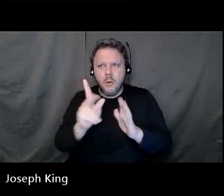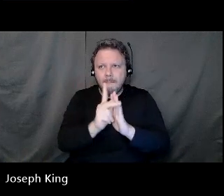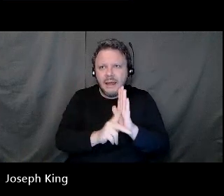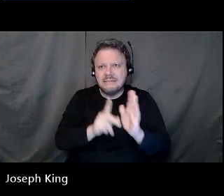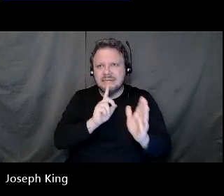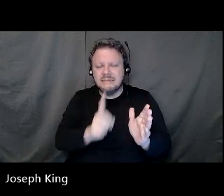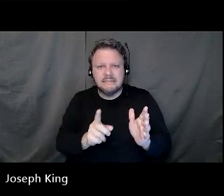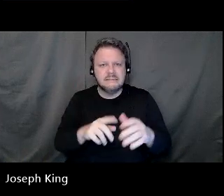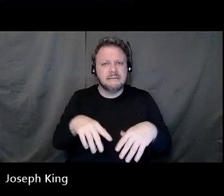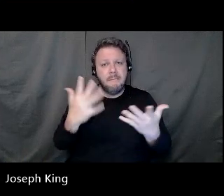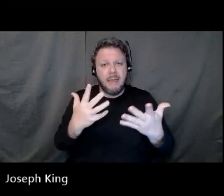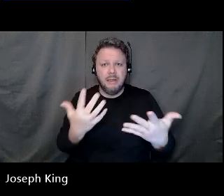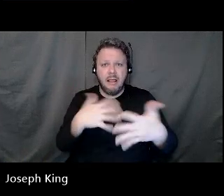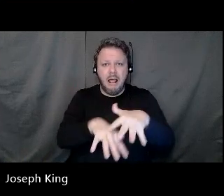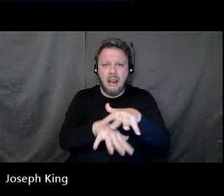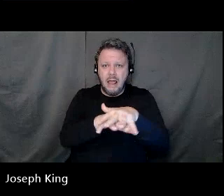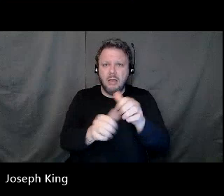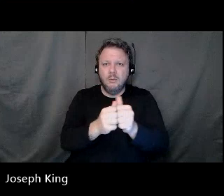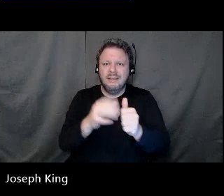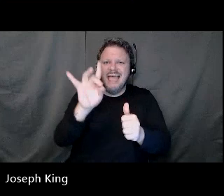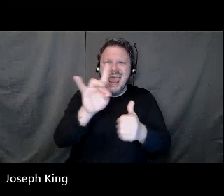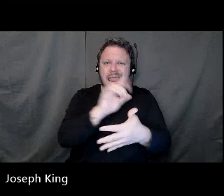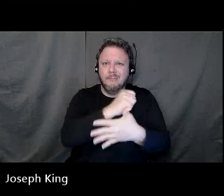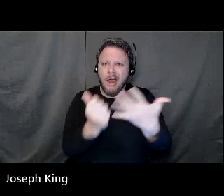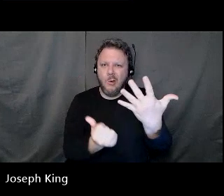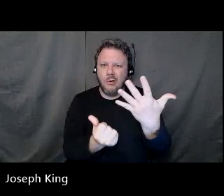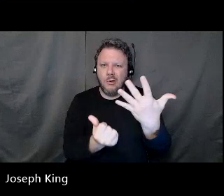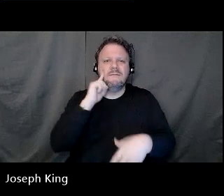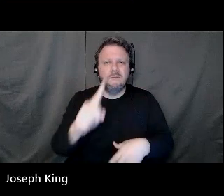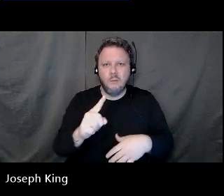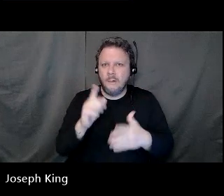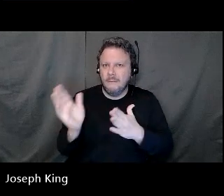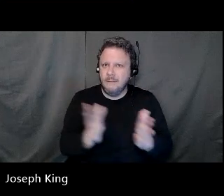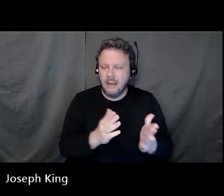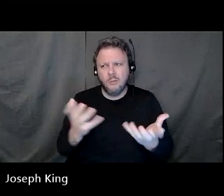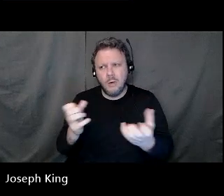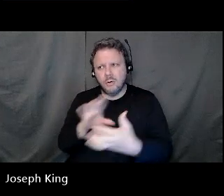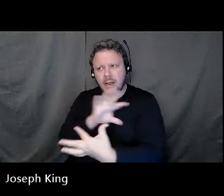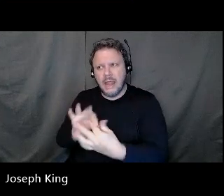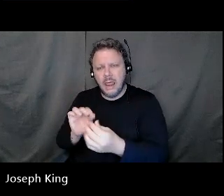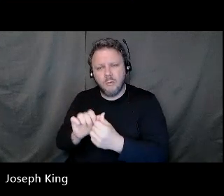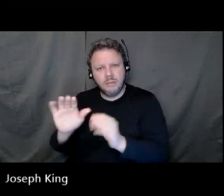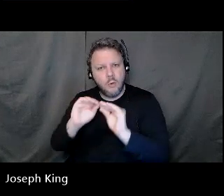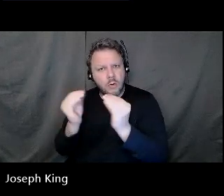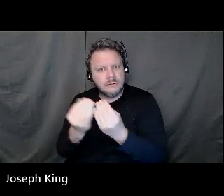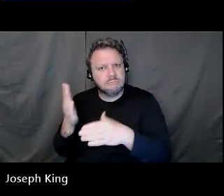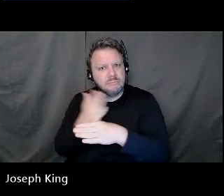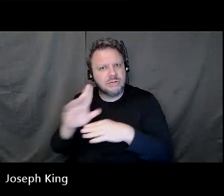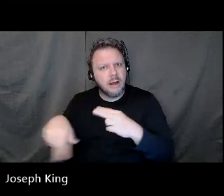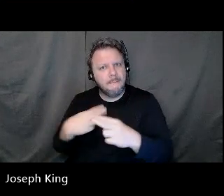services or policies may align with one of the 8 priorities in our plan. We'd love to connect with your organizations to come share about all